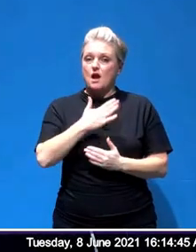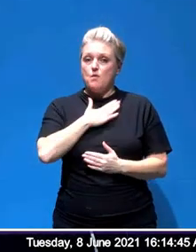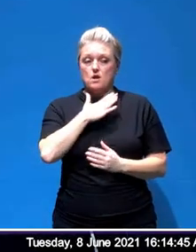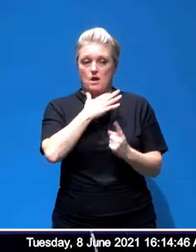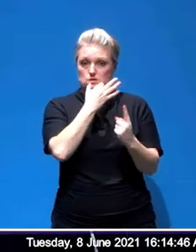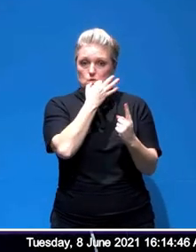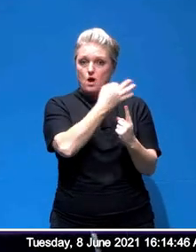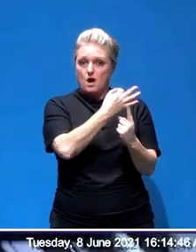They are?